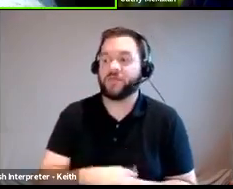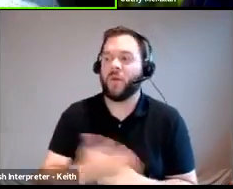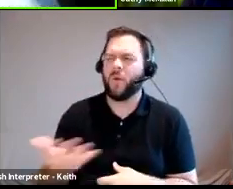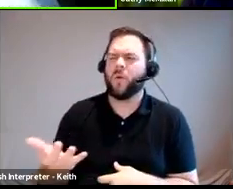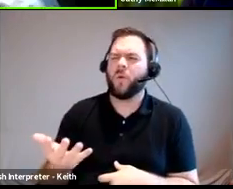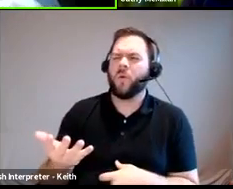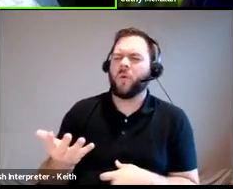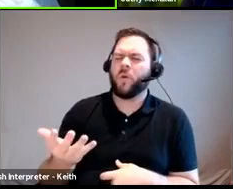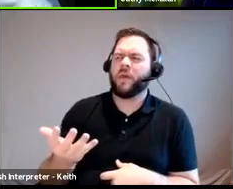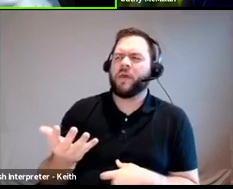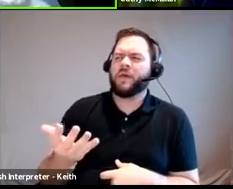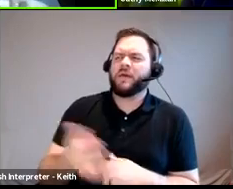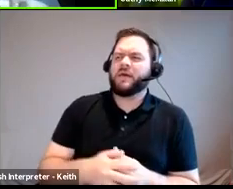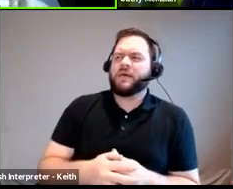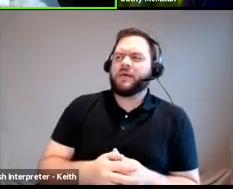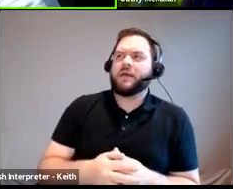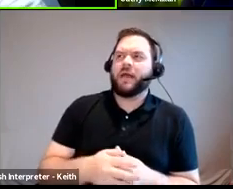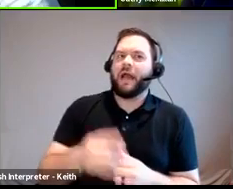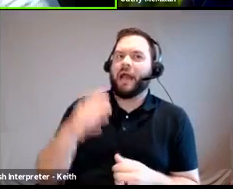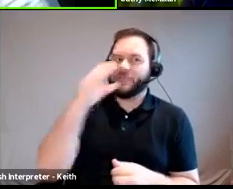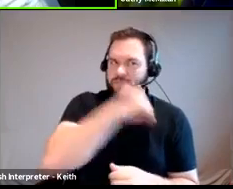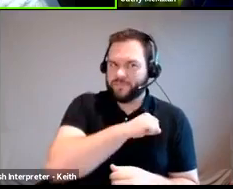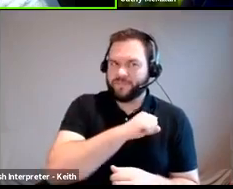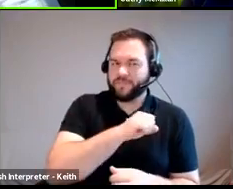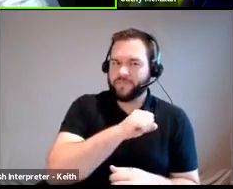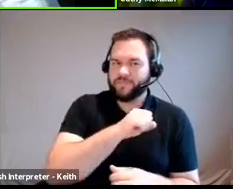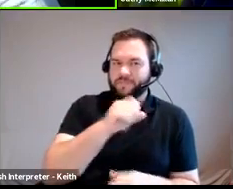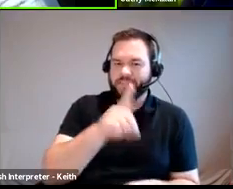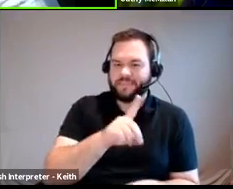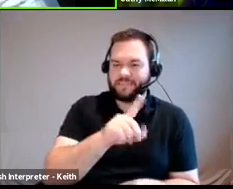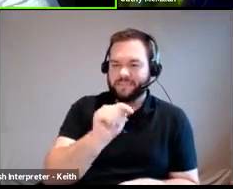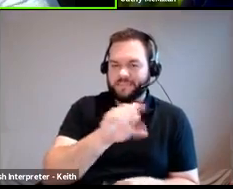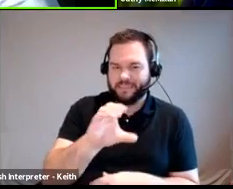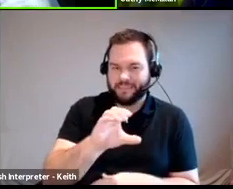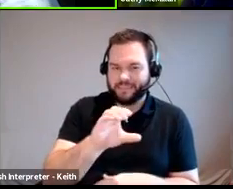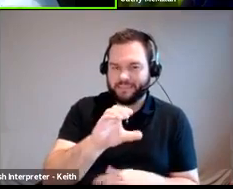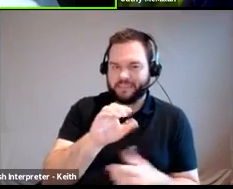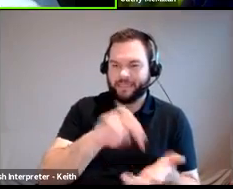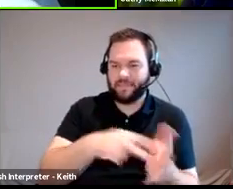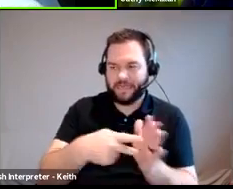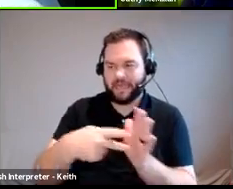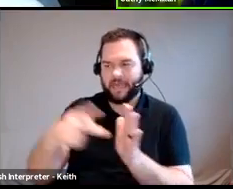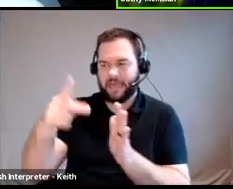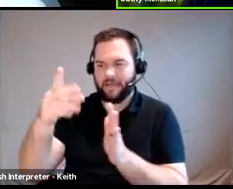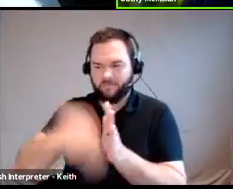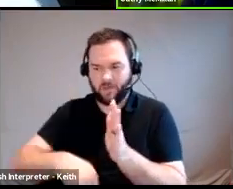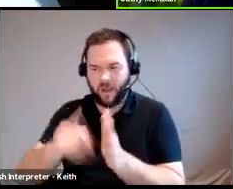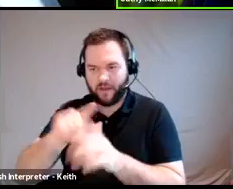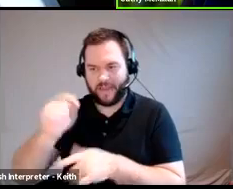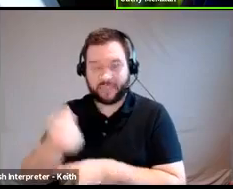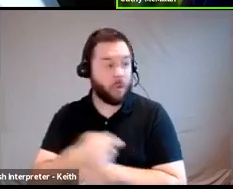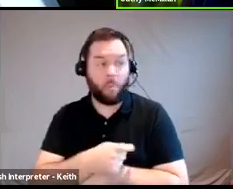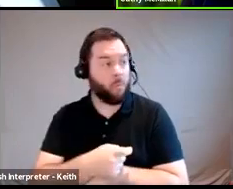things. Okay, interesting, so Okay, interesting. So, how do you. like because I always assume that you had to have the the dTC to that you had to have the the